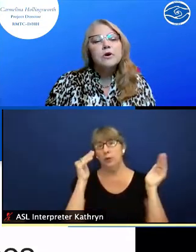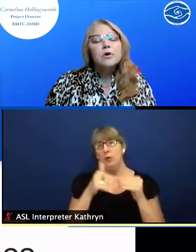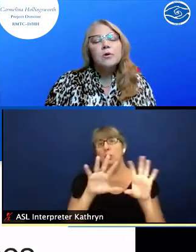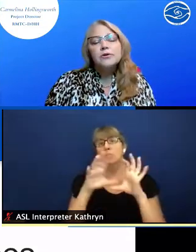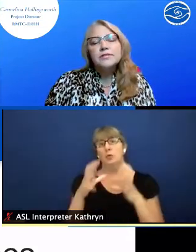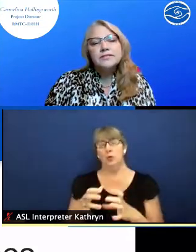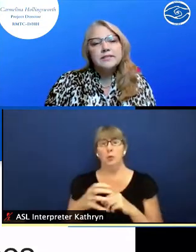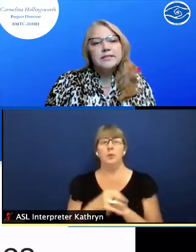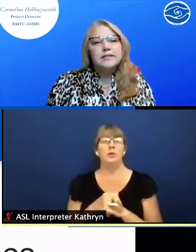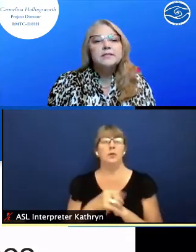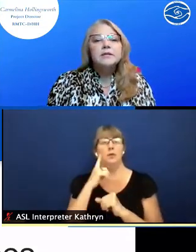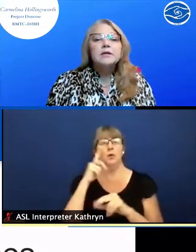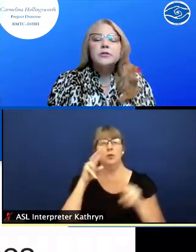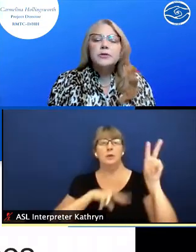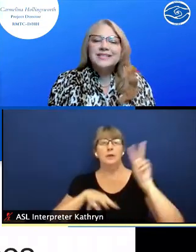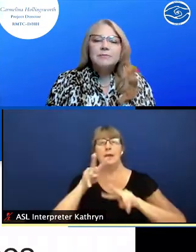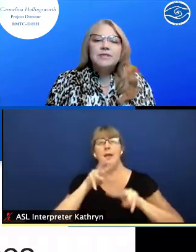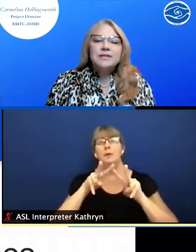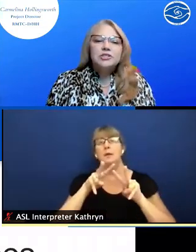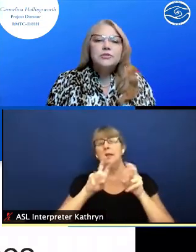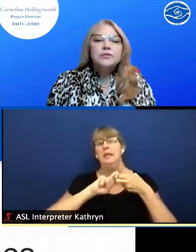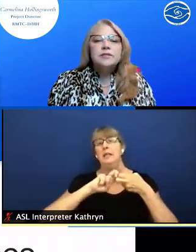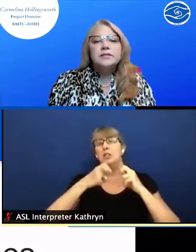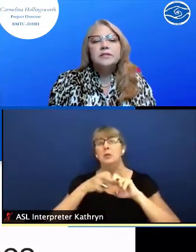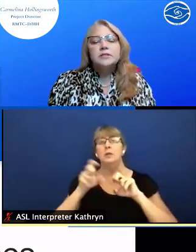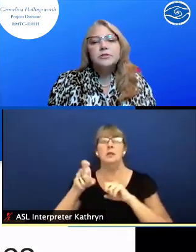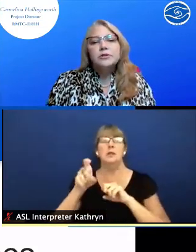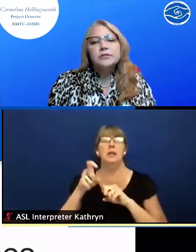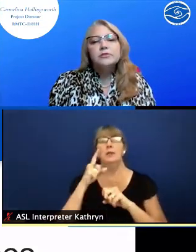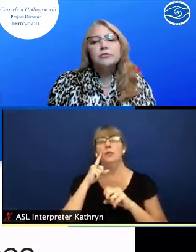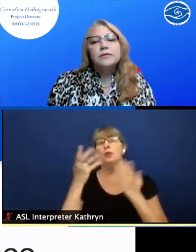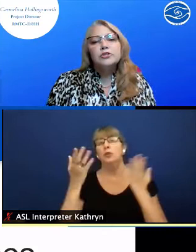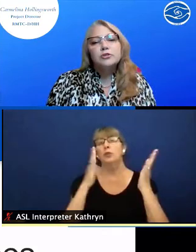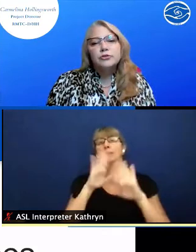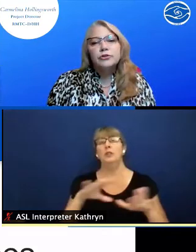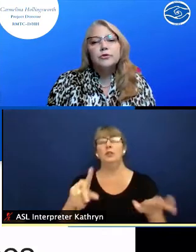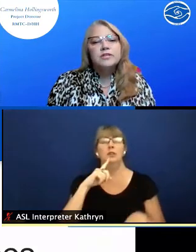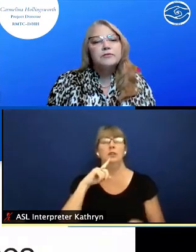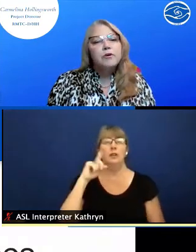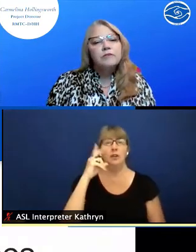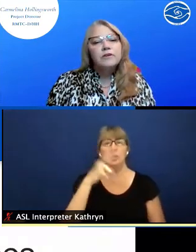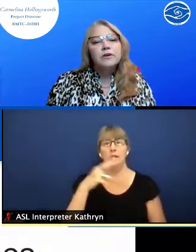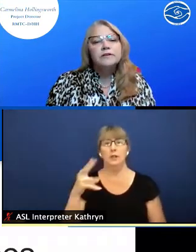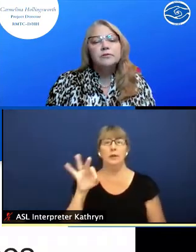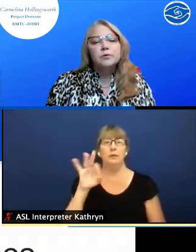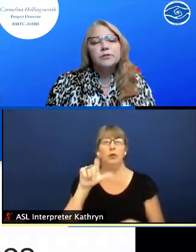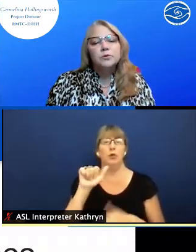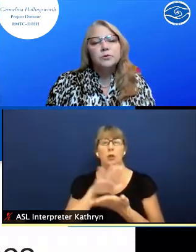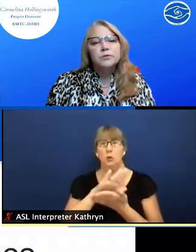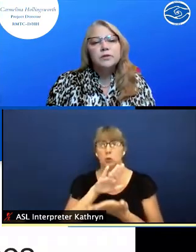or their designees to examine the issues and needs concerning serving children who are deaf or hard of hearing in Florida schools.